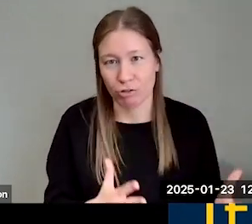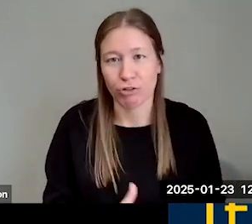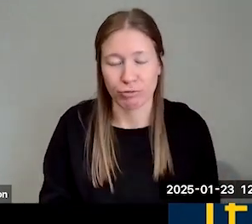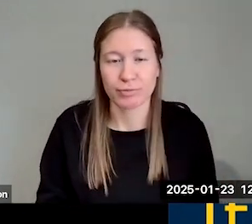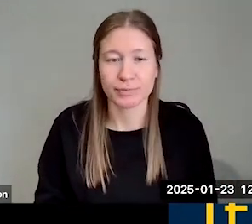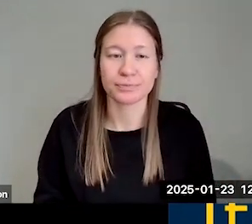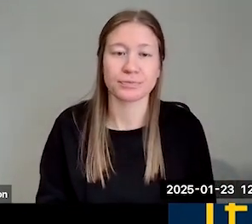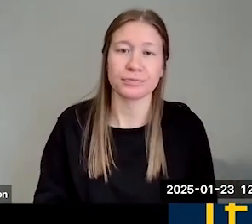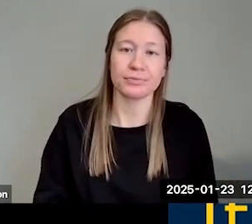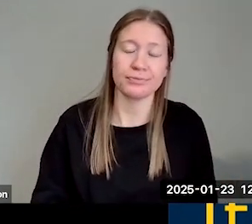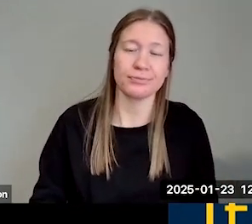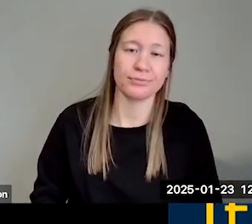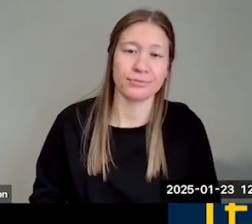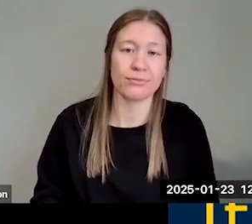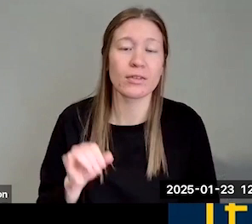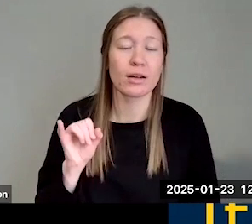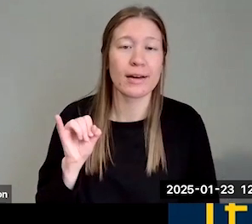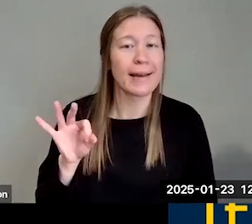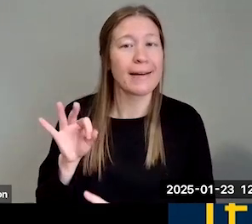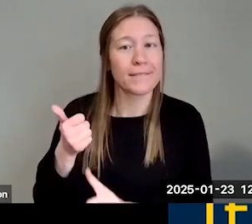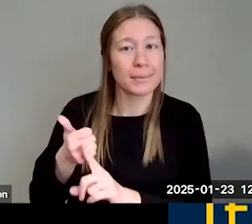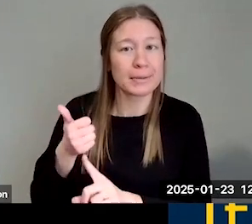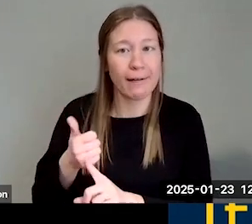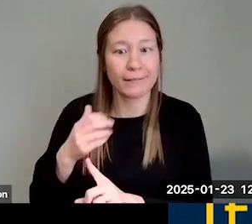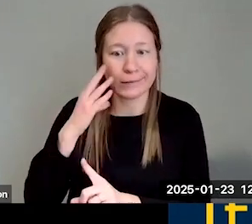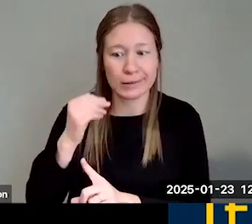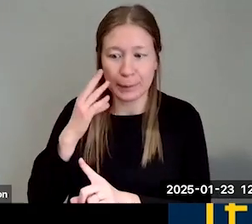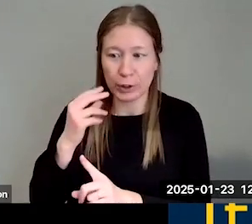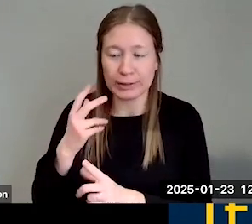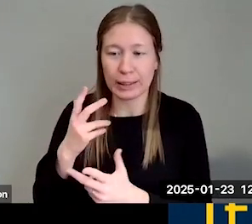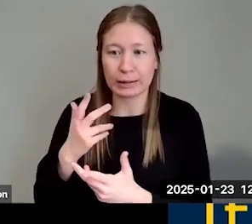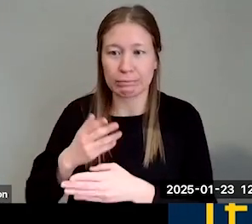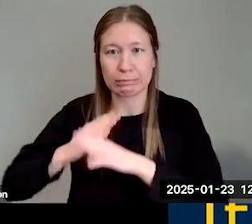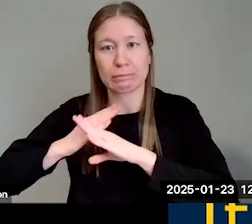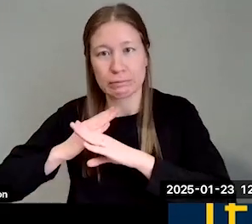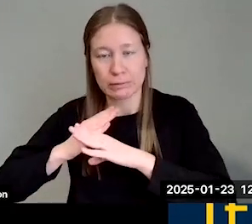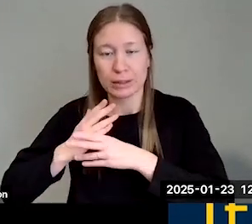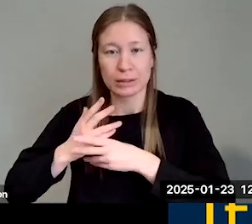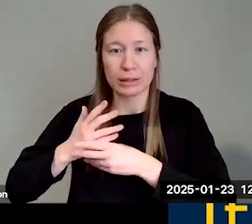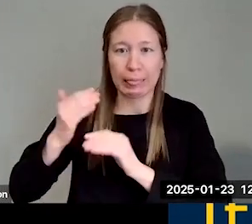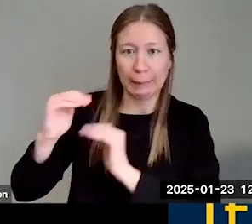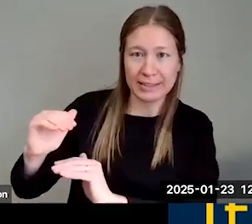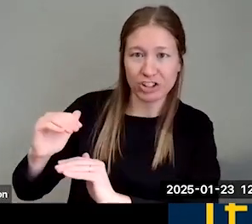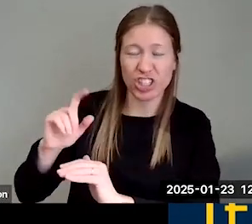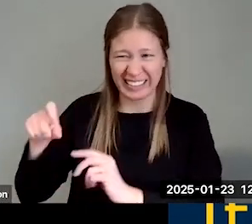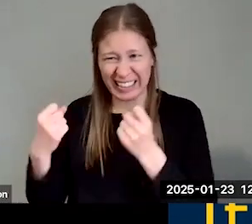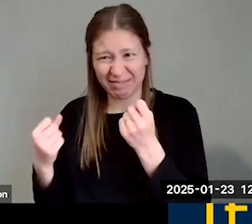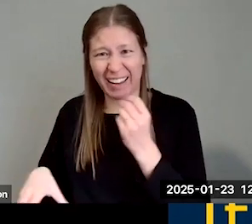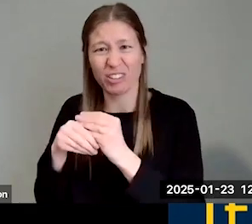if they are experiencing a hardship or limitation or they need support or assistance to perform a job function